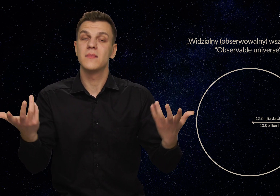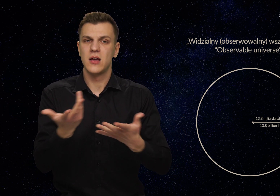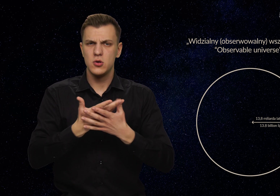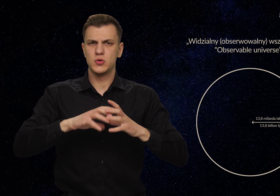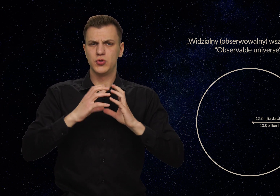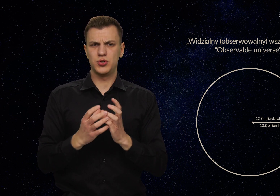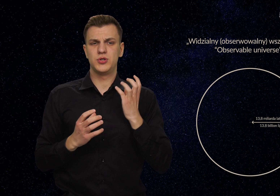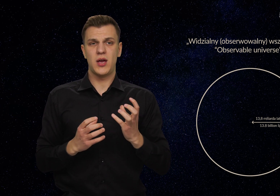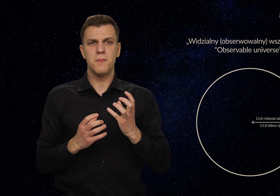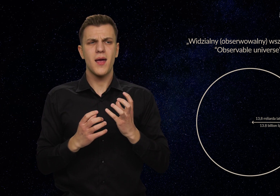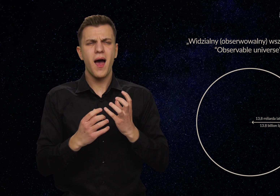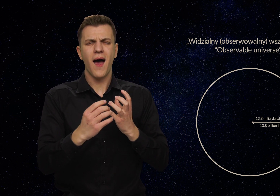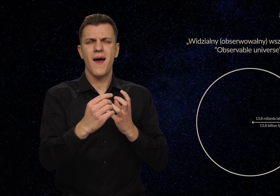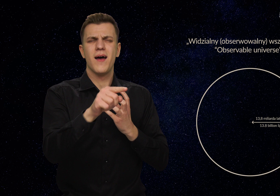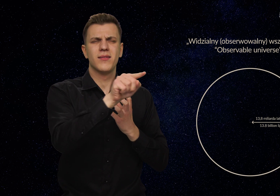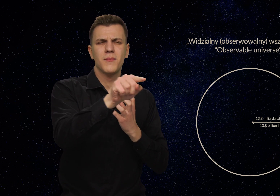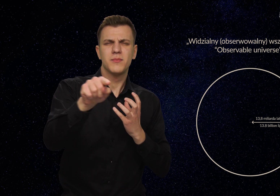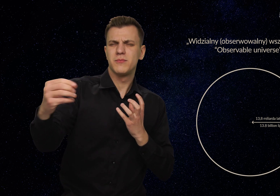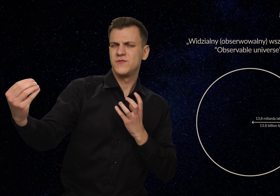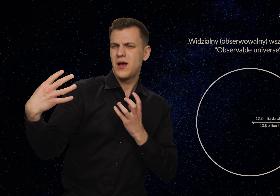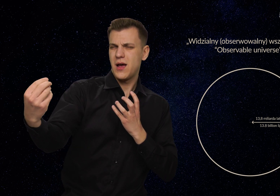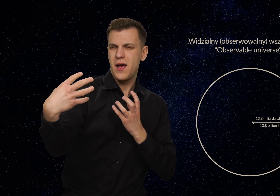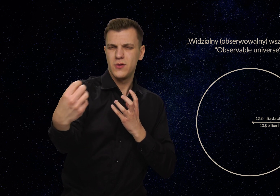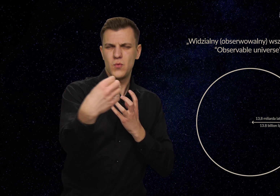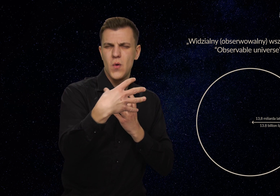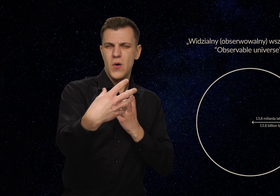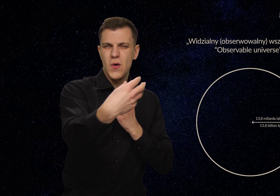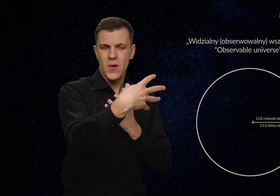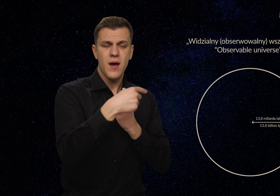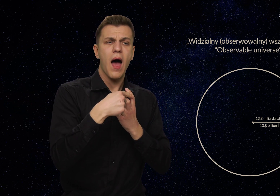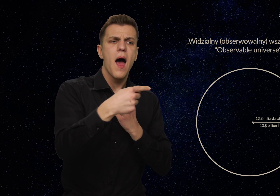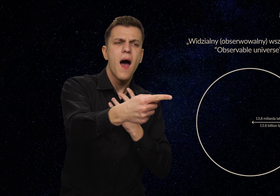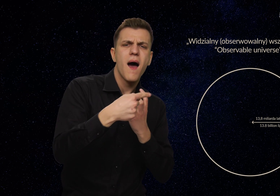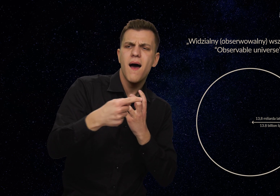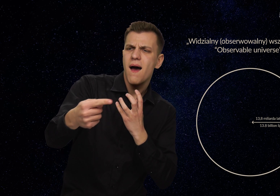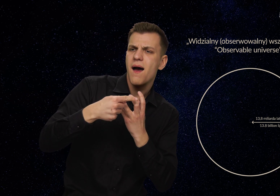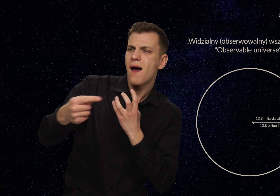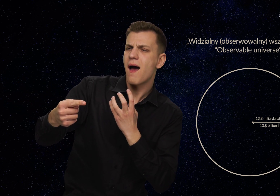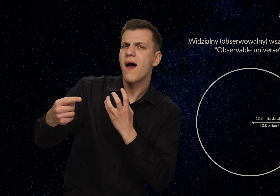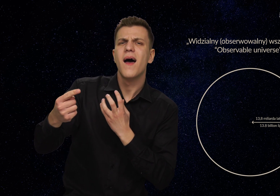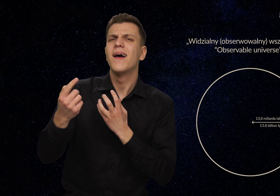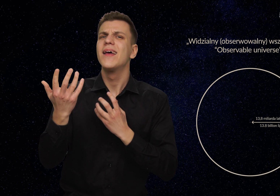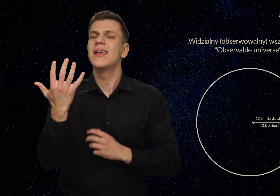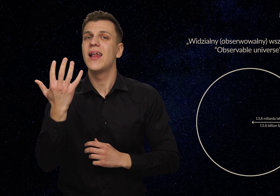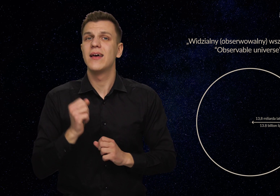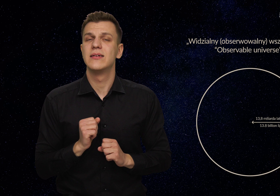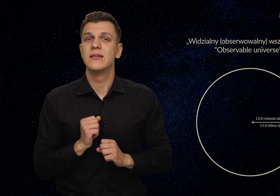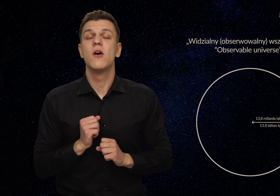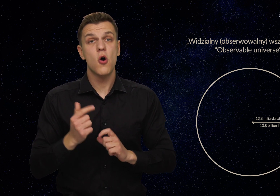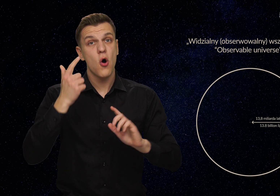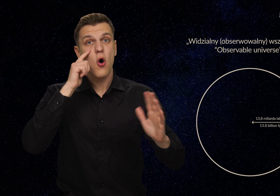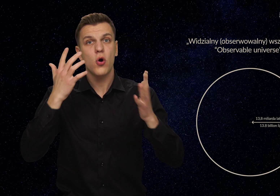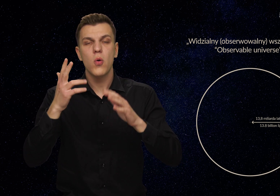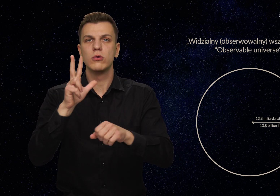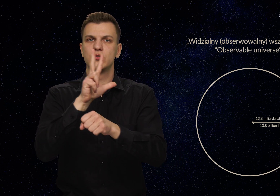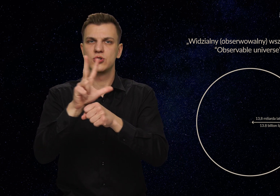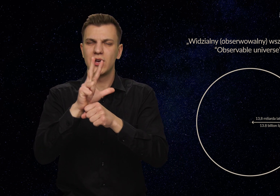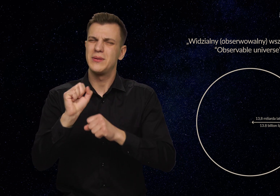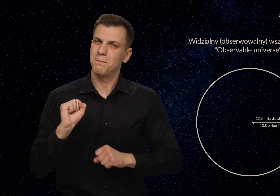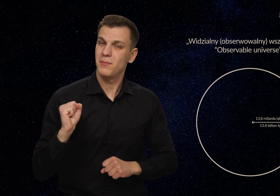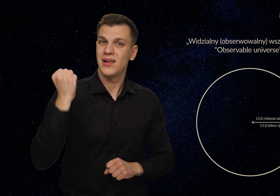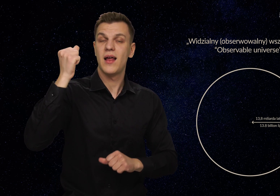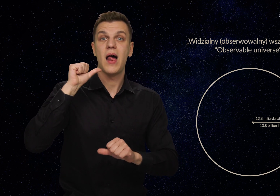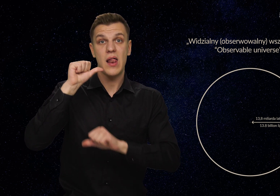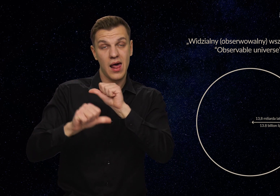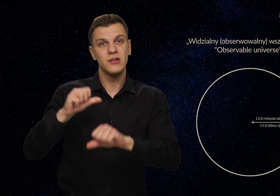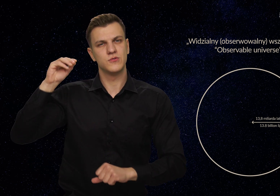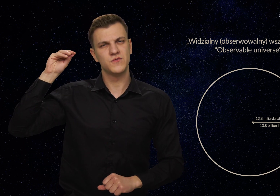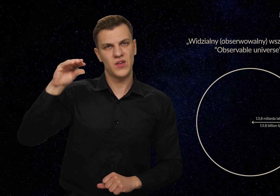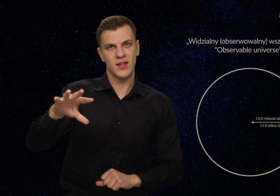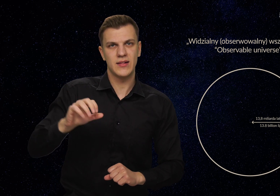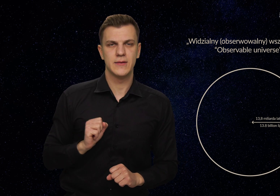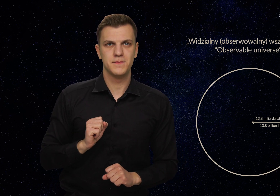and are distant from us by about 13 billion light years.